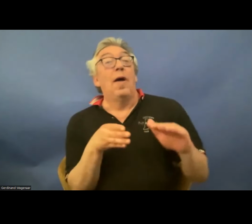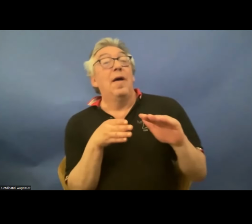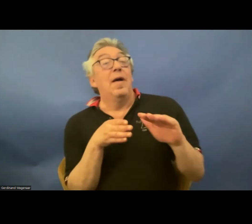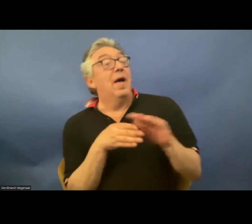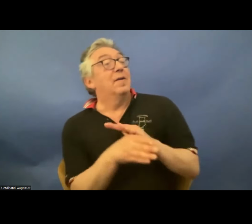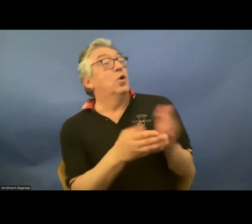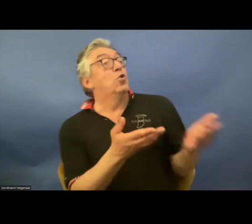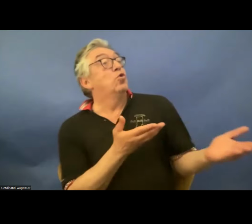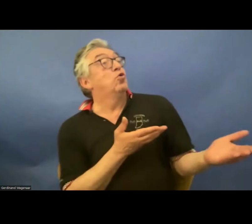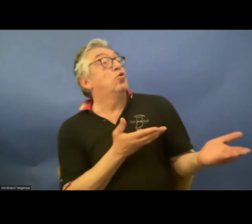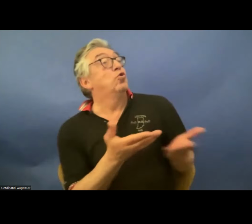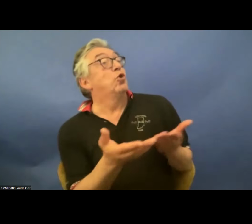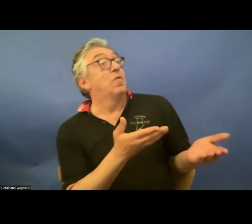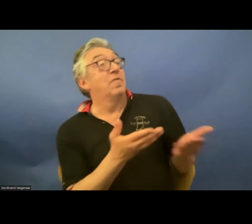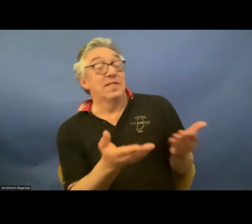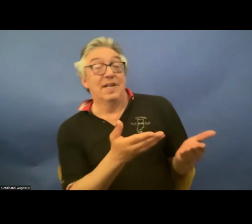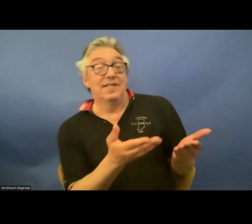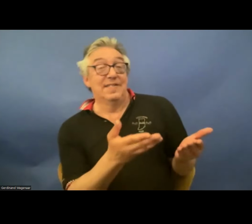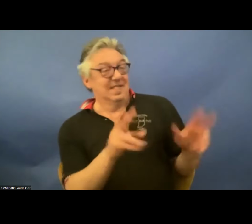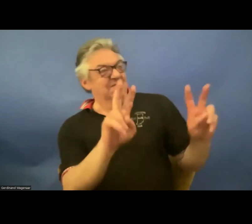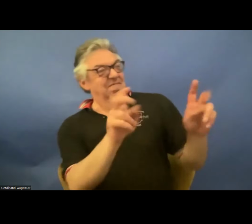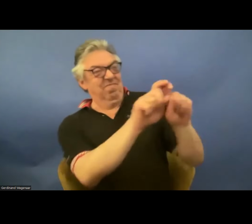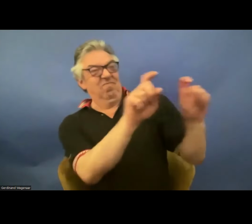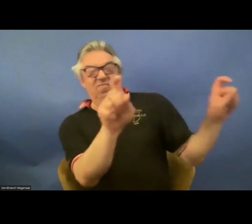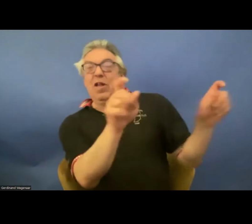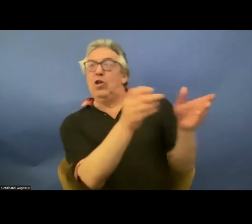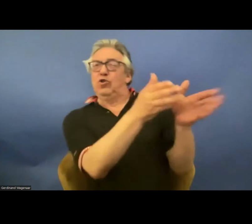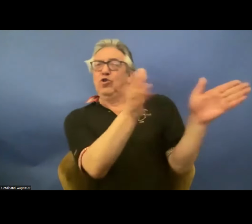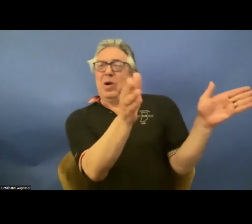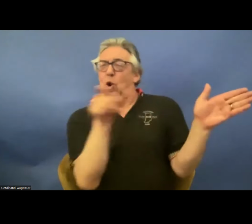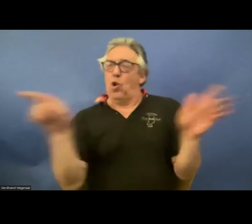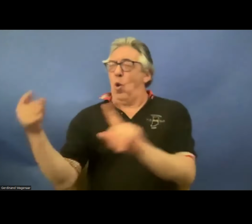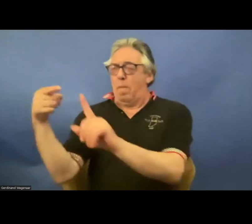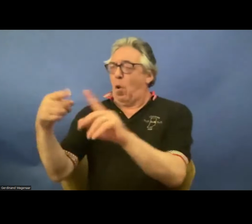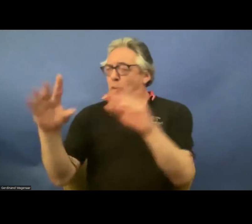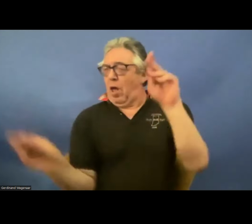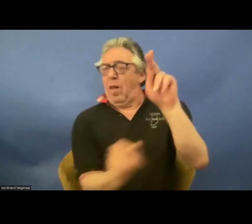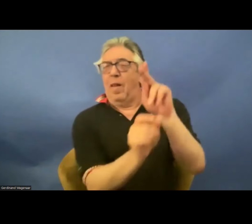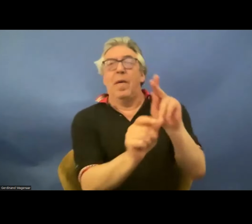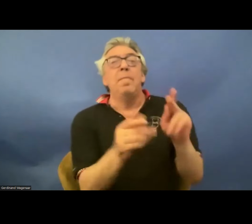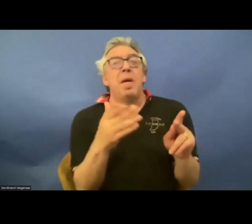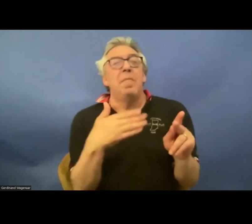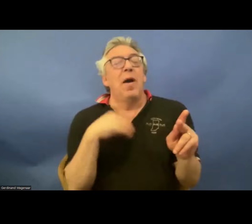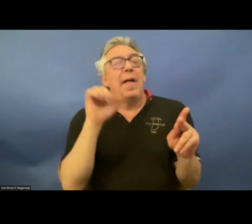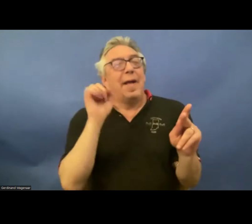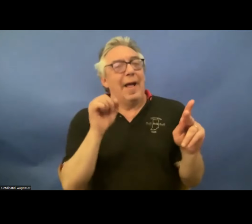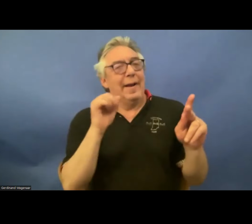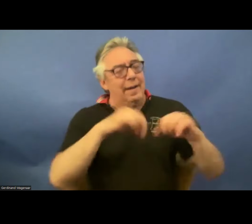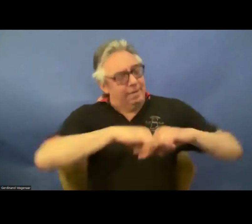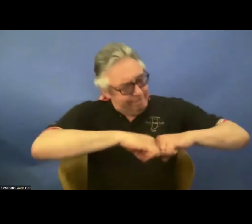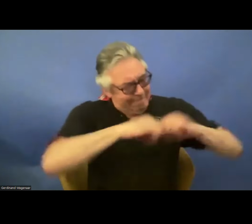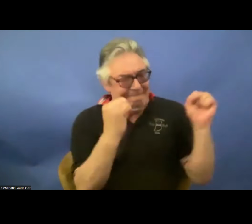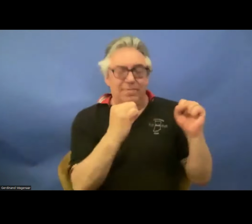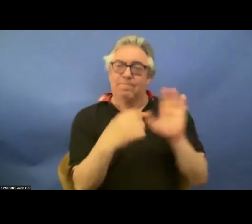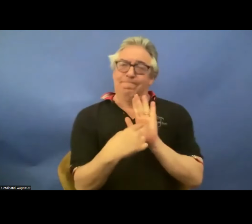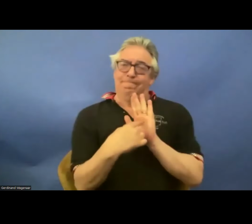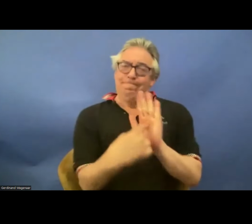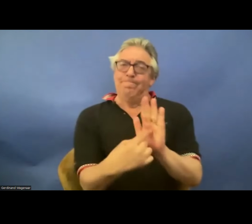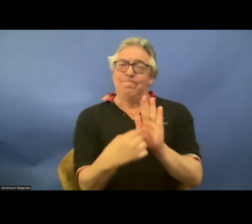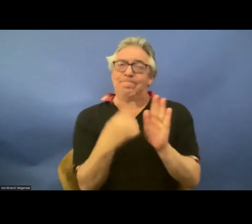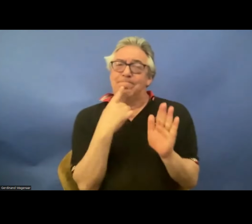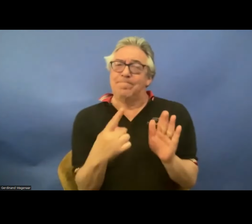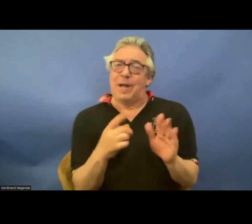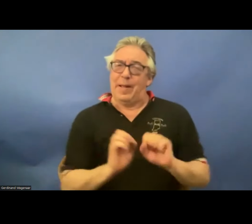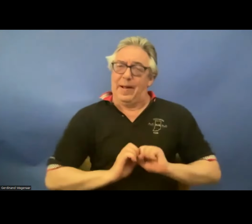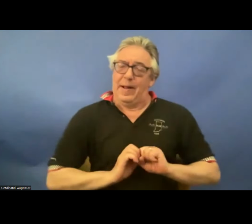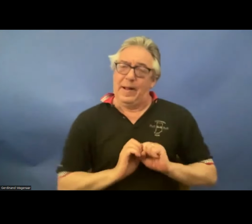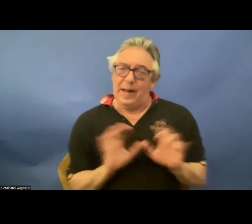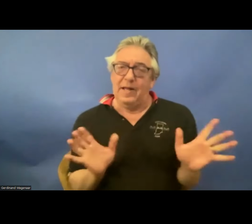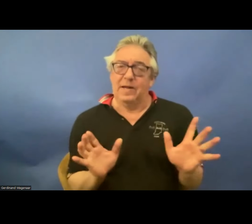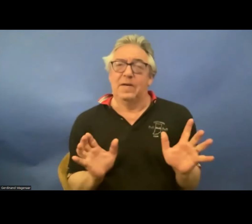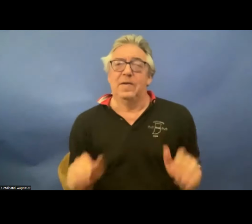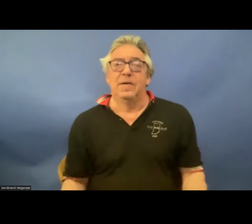So, that is all from my side.